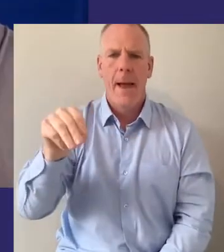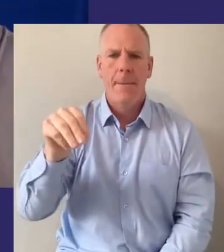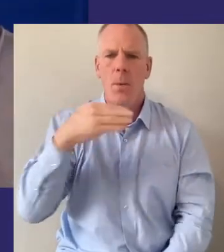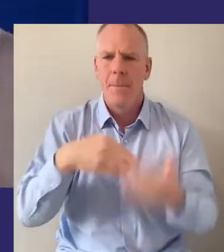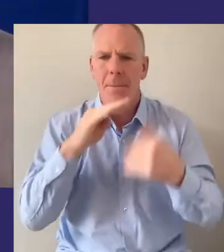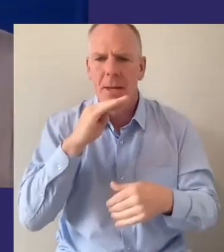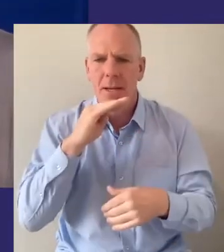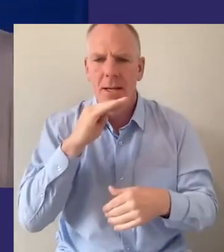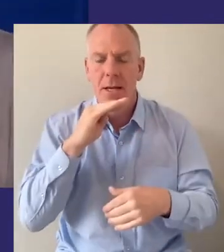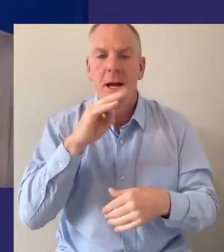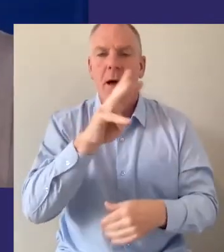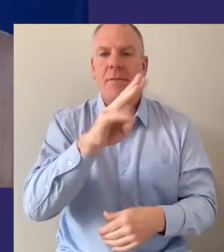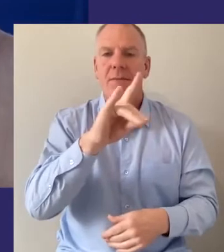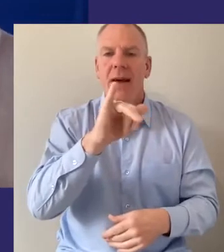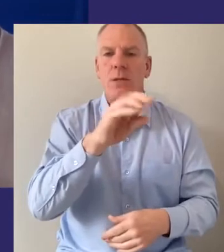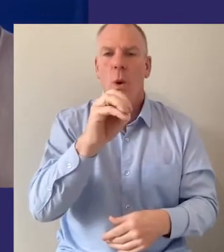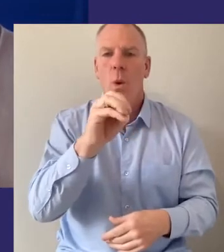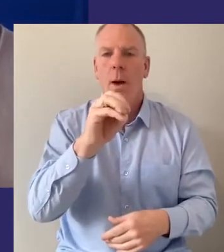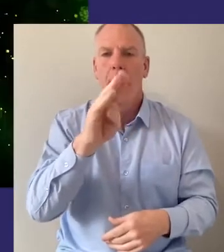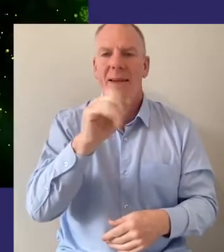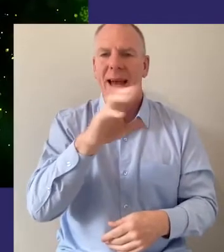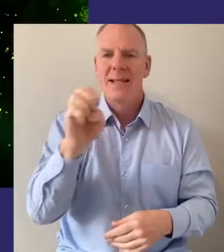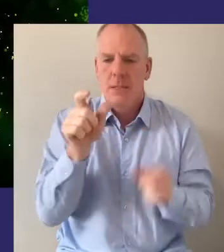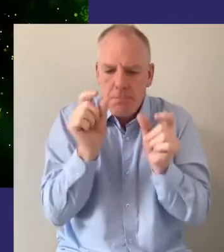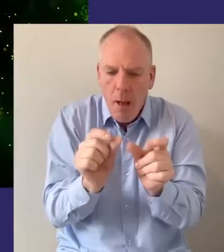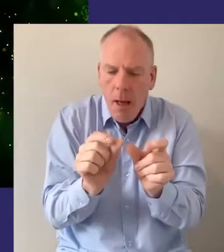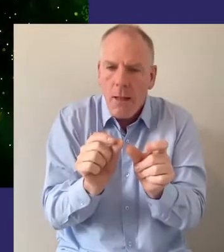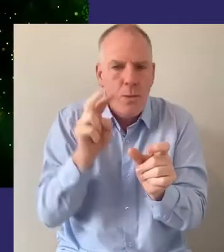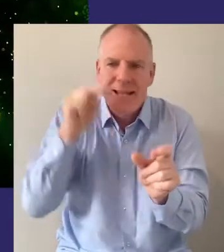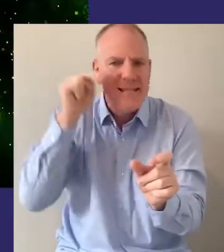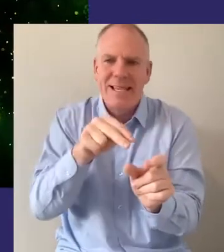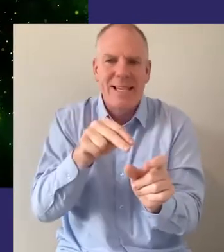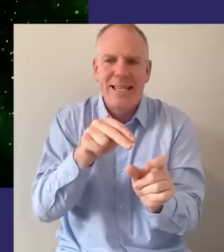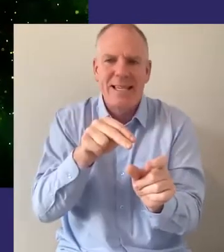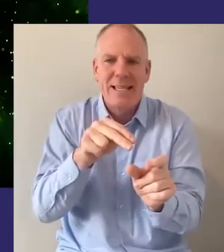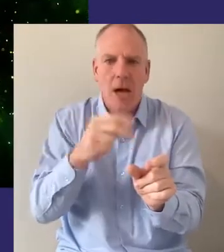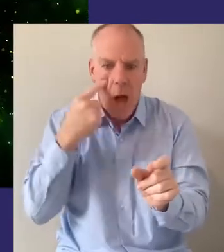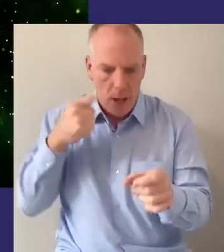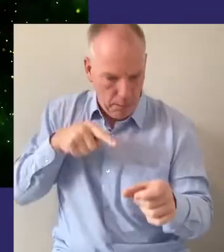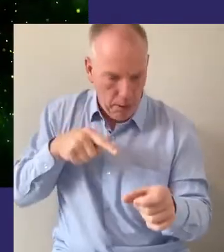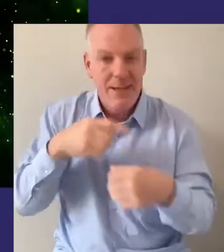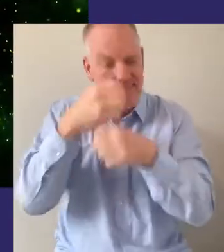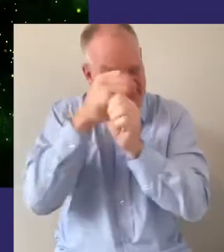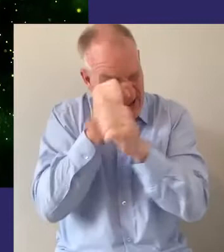You may have heard me say at the start, phytoplankton are microscopic, and what does this mean? It means we cannot see them with our eyes. We actually have to look under a